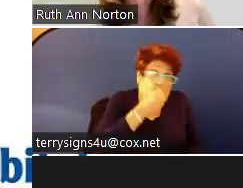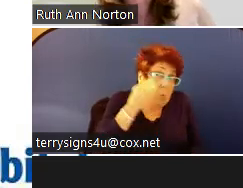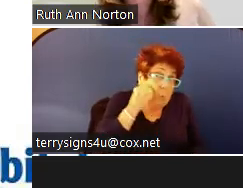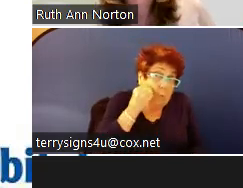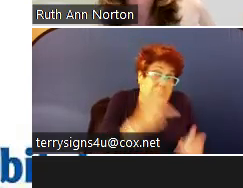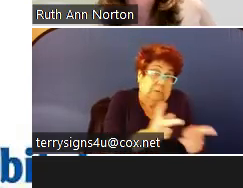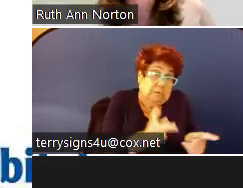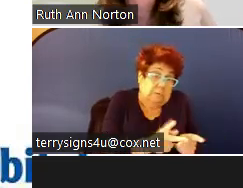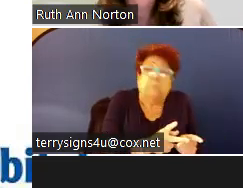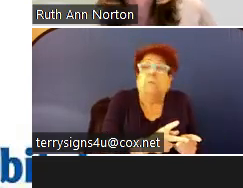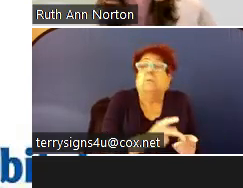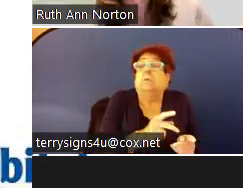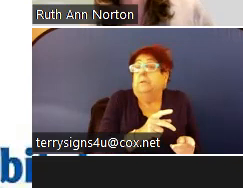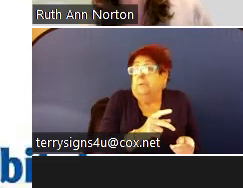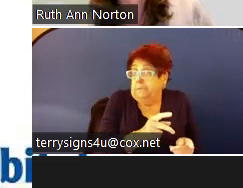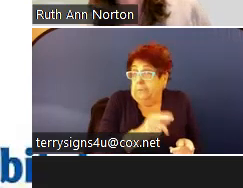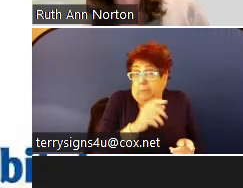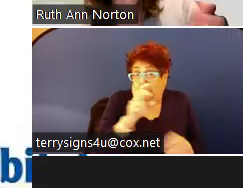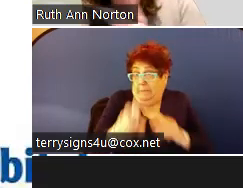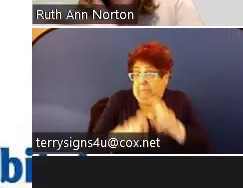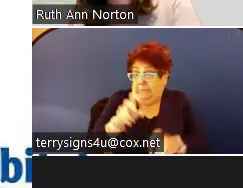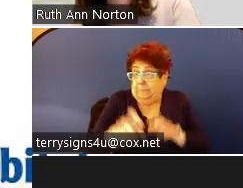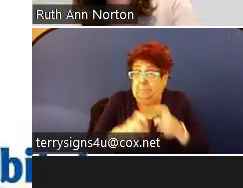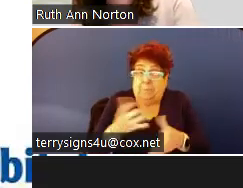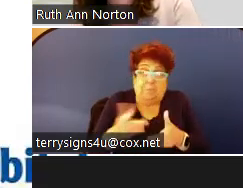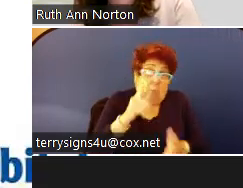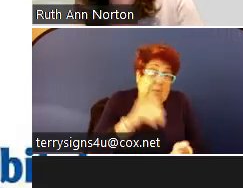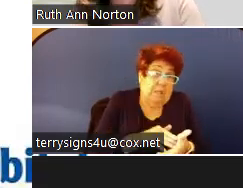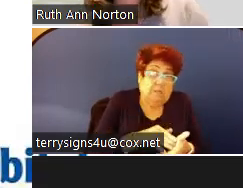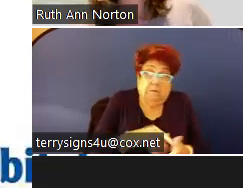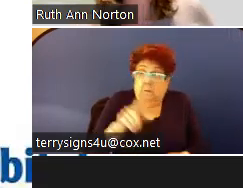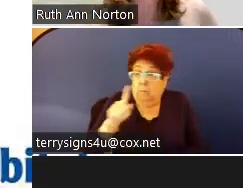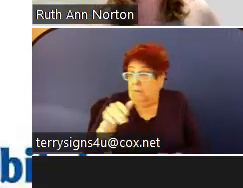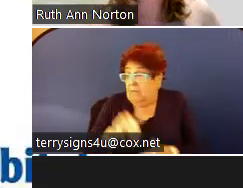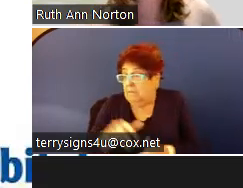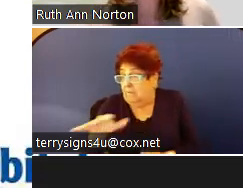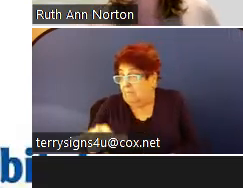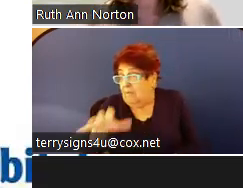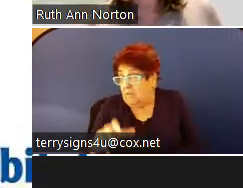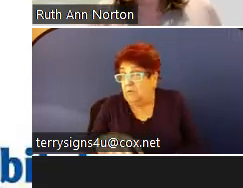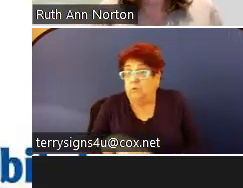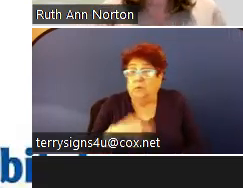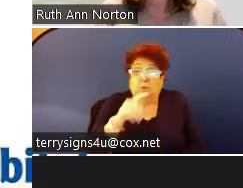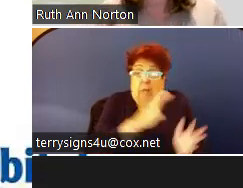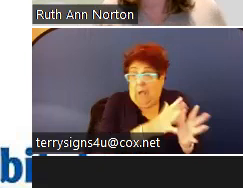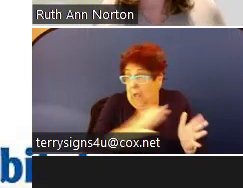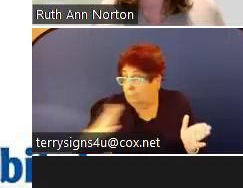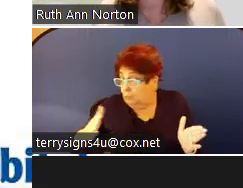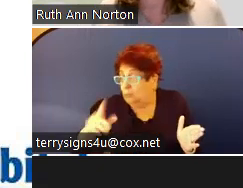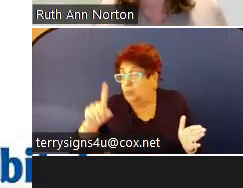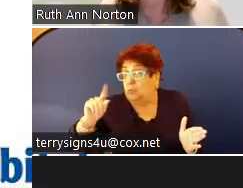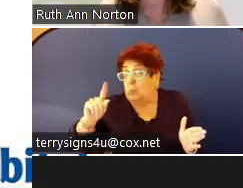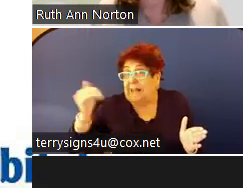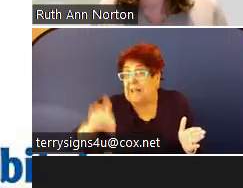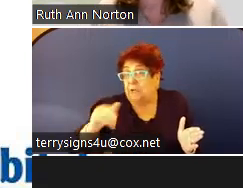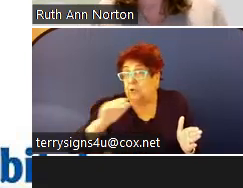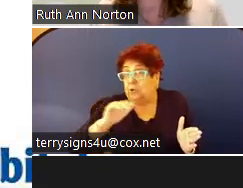are sometimes around $1000, $1500, to $25,000 investments, and over time we are looking at